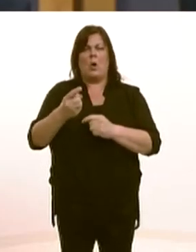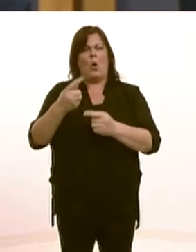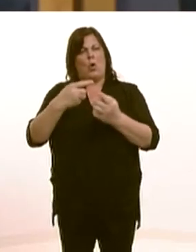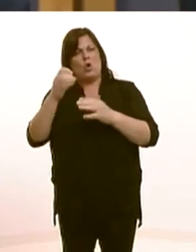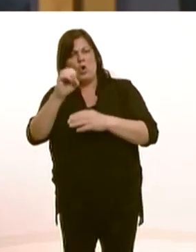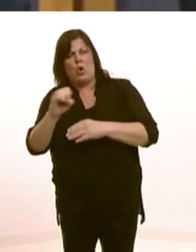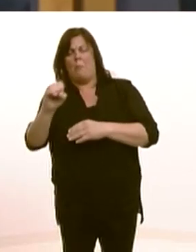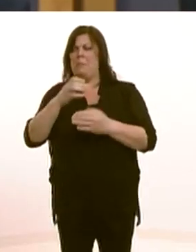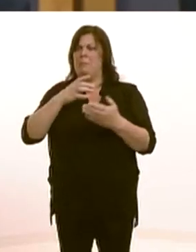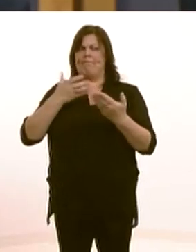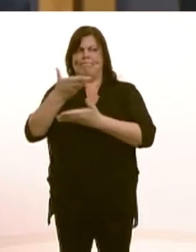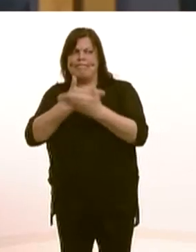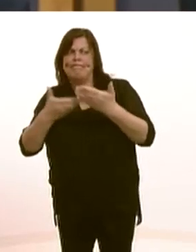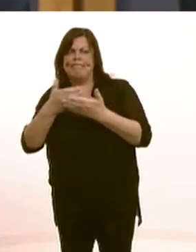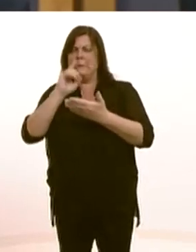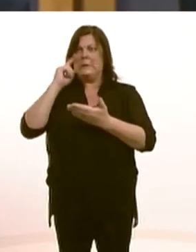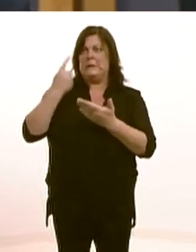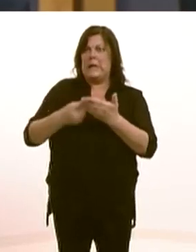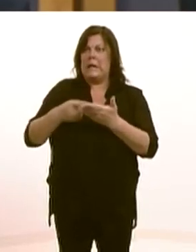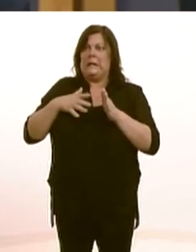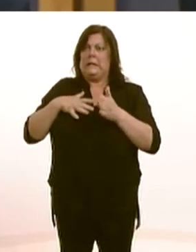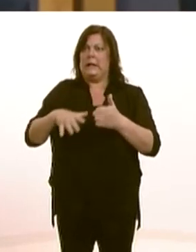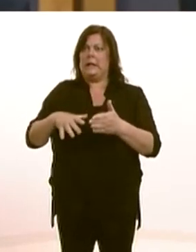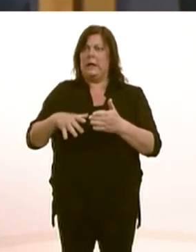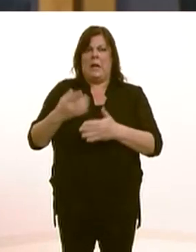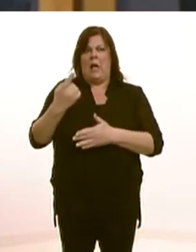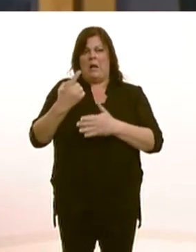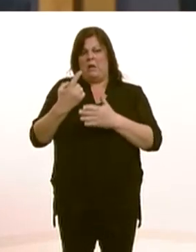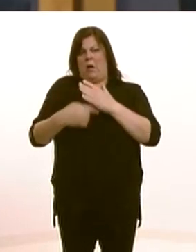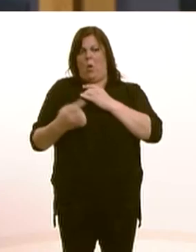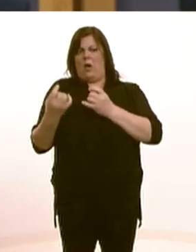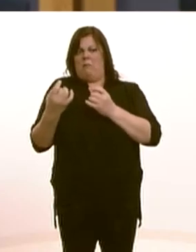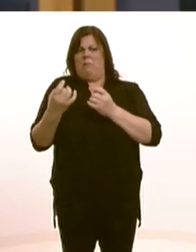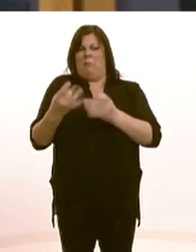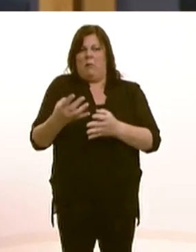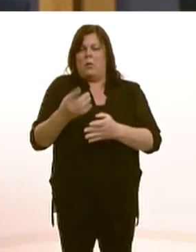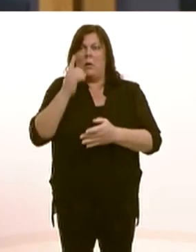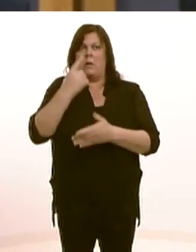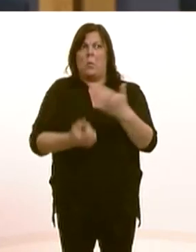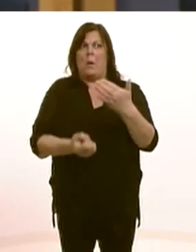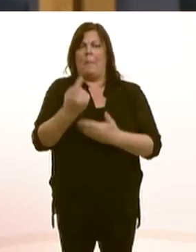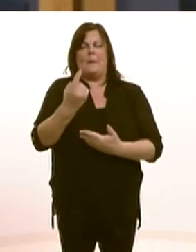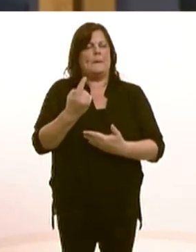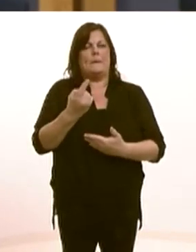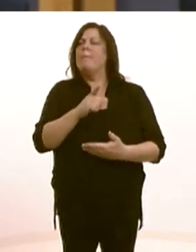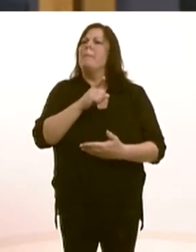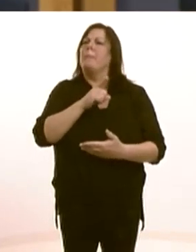It canít just be left to chance where millions of people manage to get through the system,